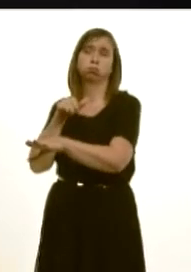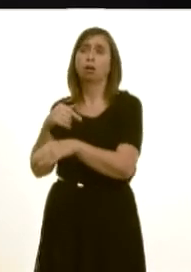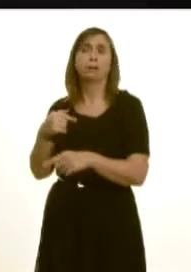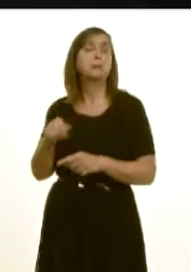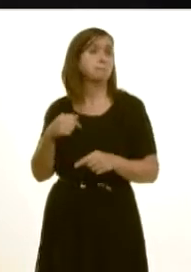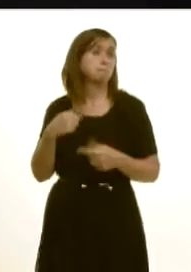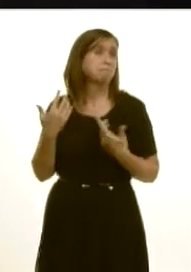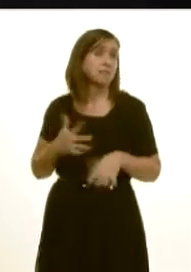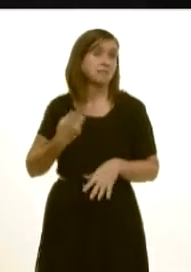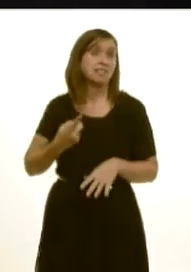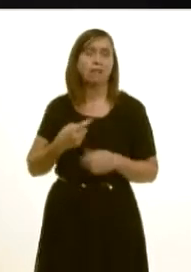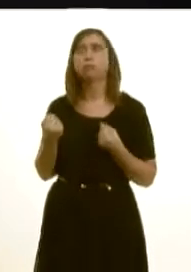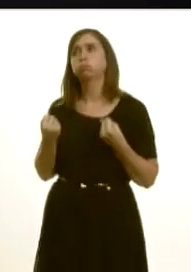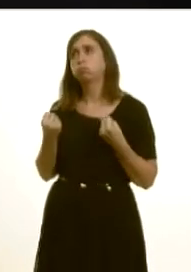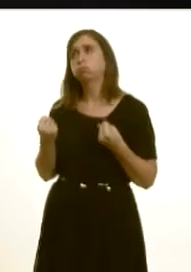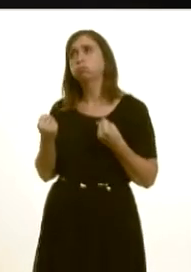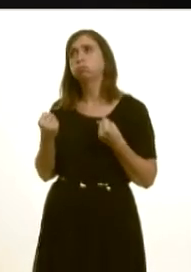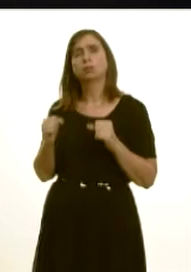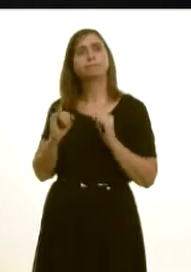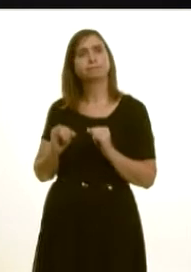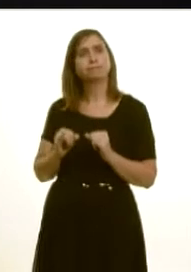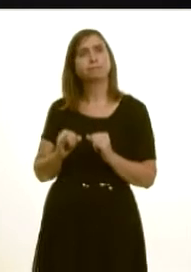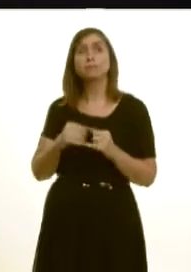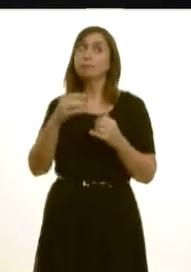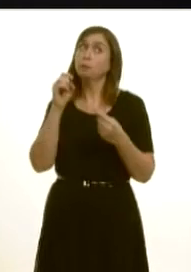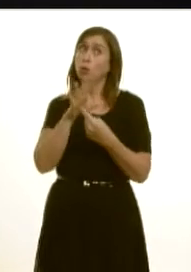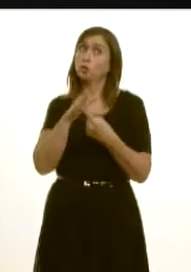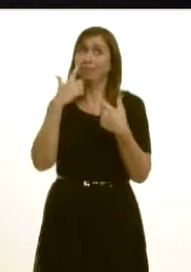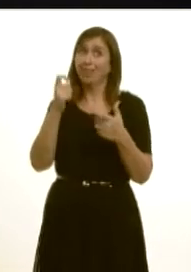consequence. However, the solutions are important. Would you agree with me that, if we are looking